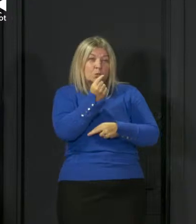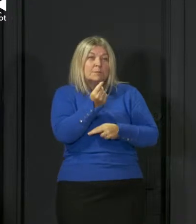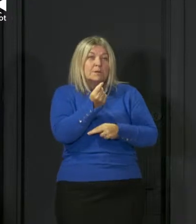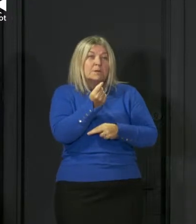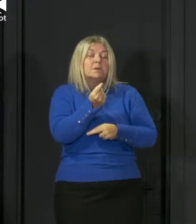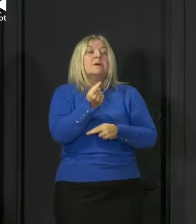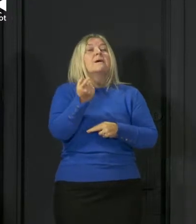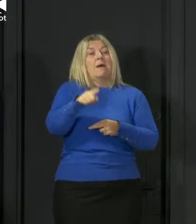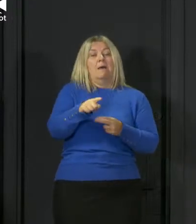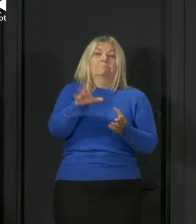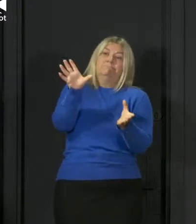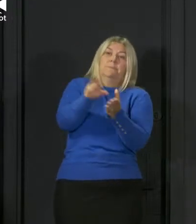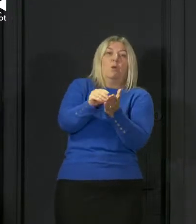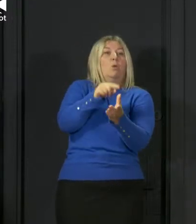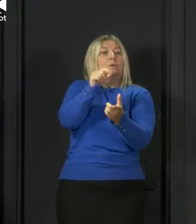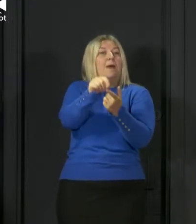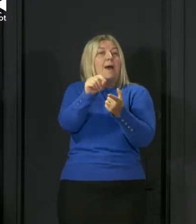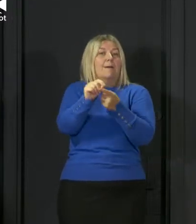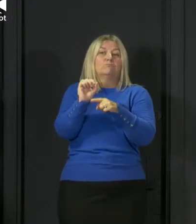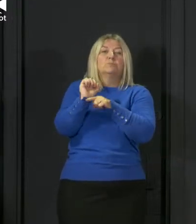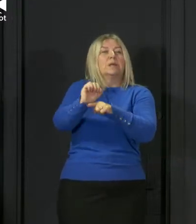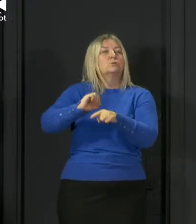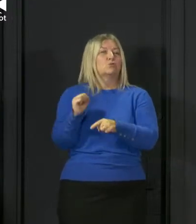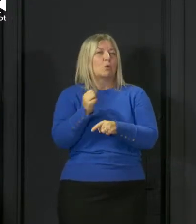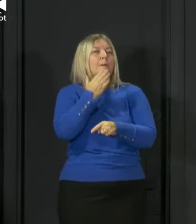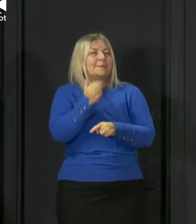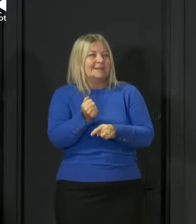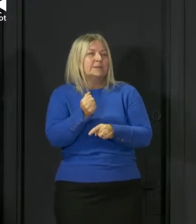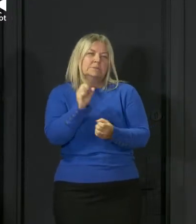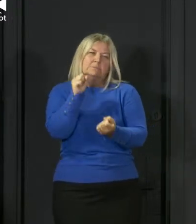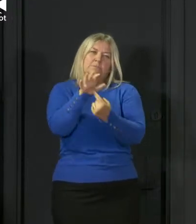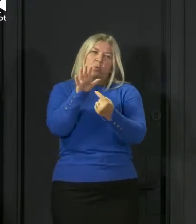Protect Scotland app, if you haven't already done so. It's an important way of making sure that